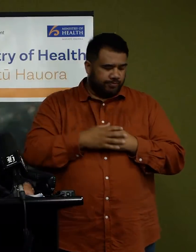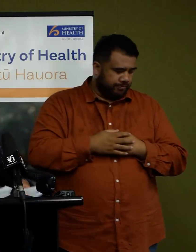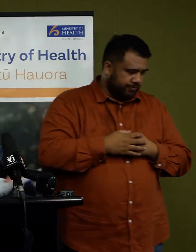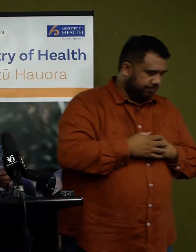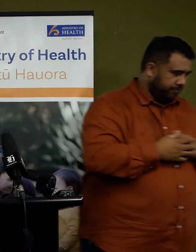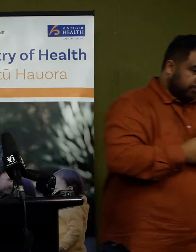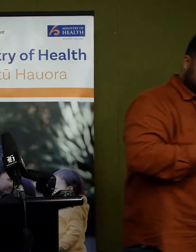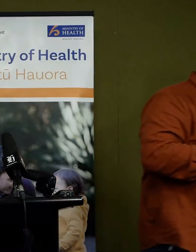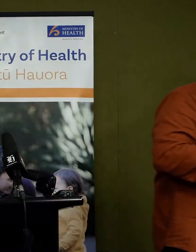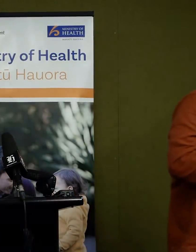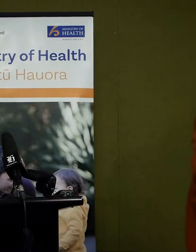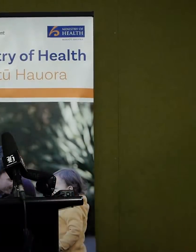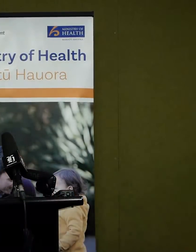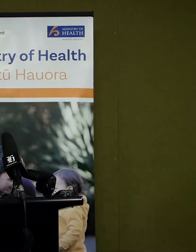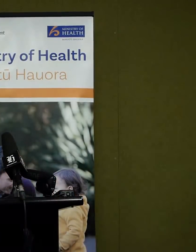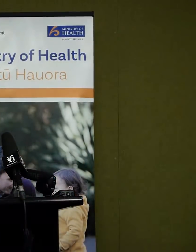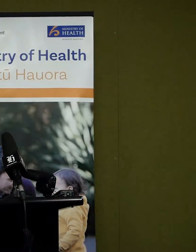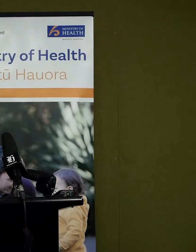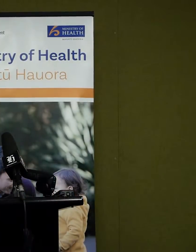[? Thank you, ?] .